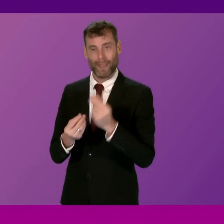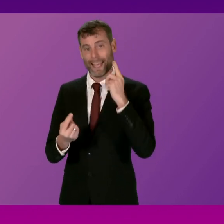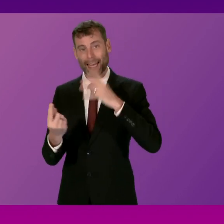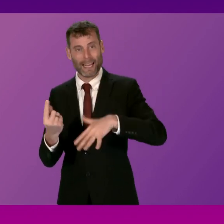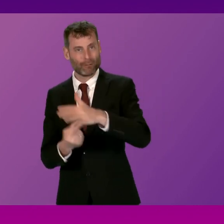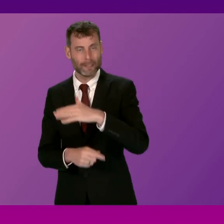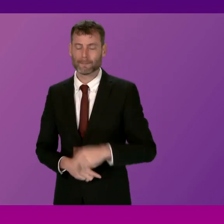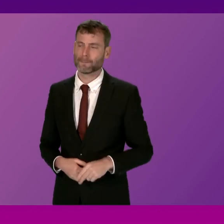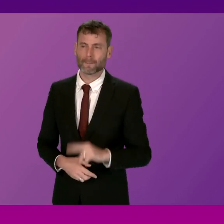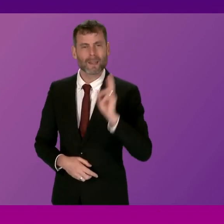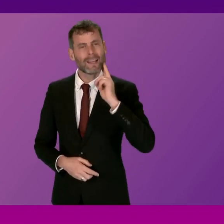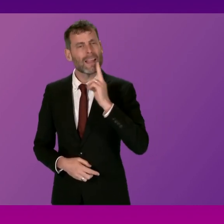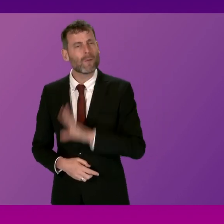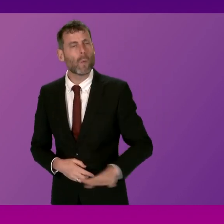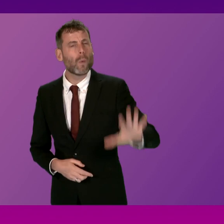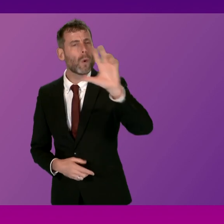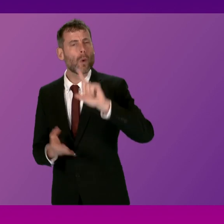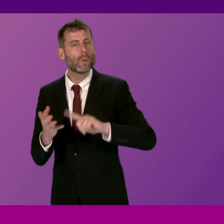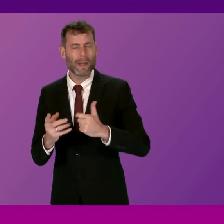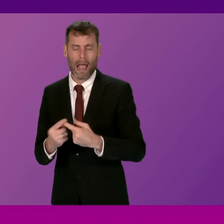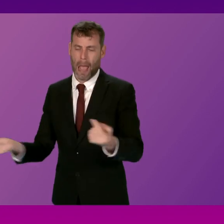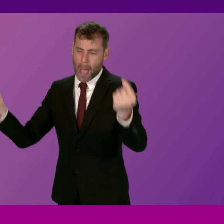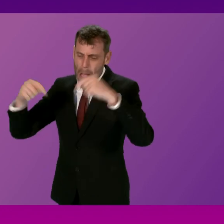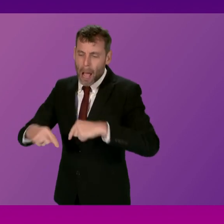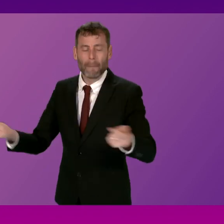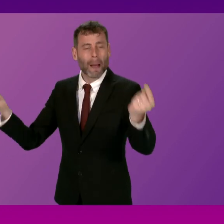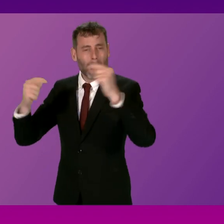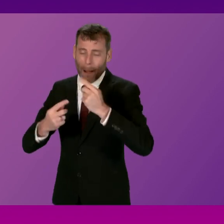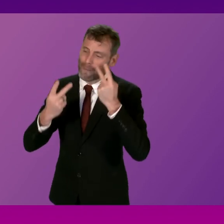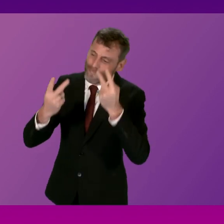Deaf people from all over the UK would come to visit and participate in events.